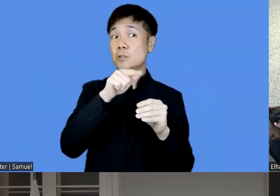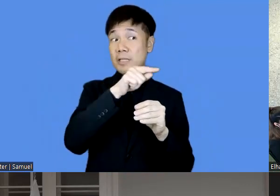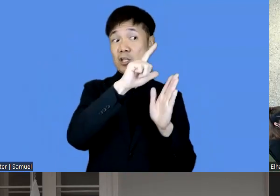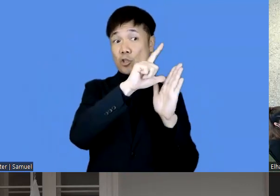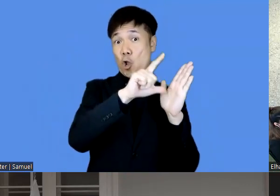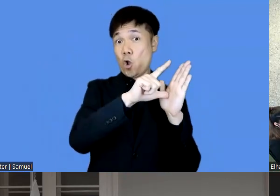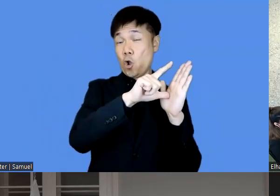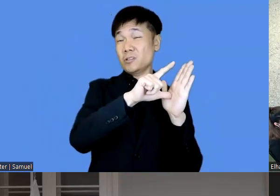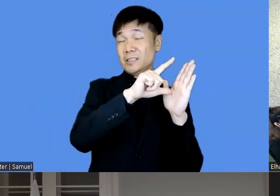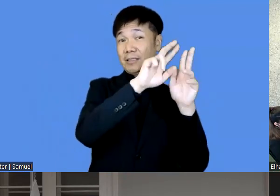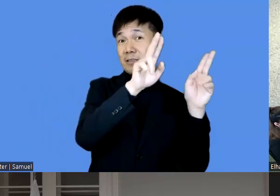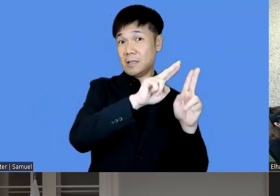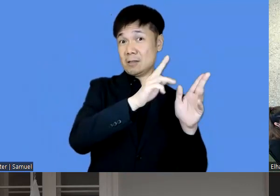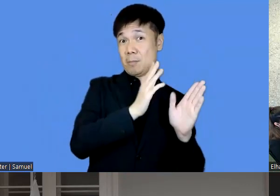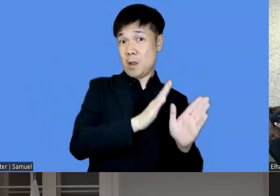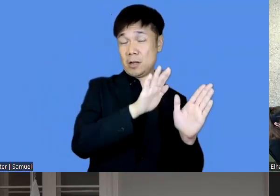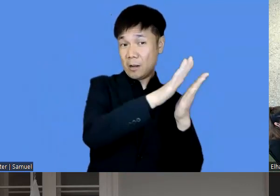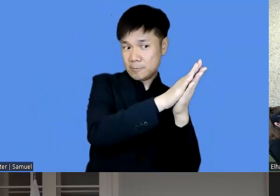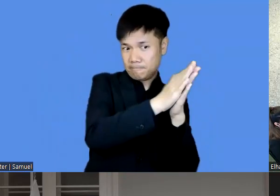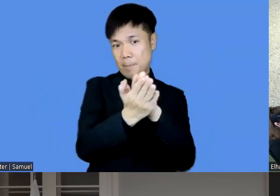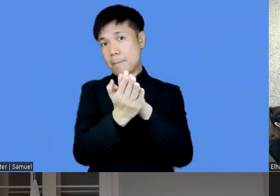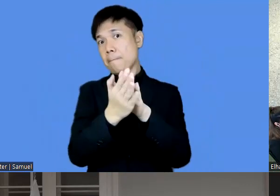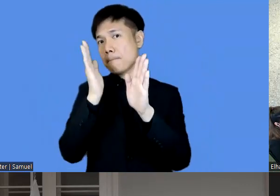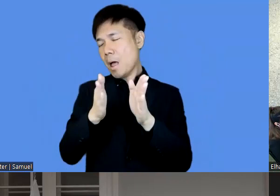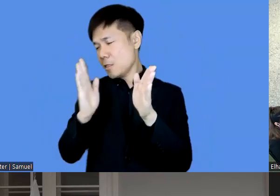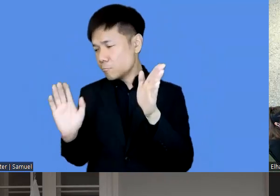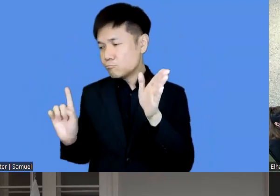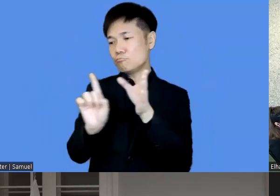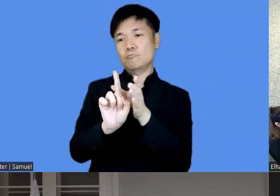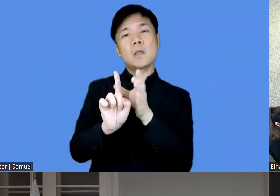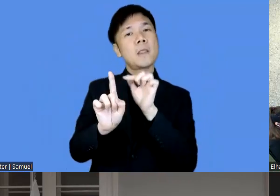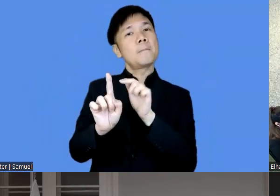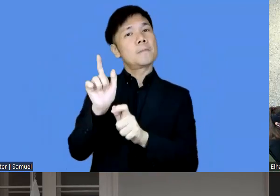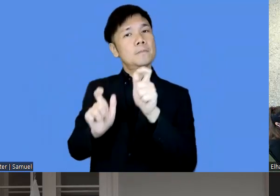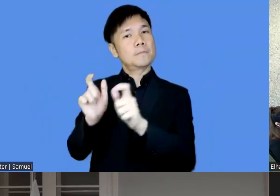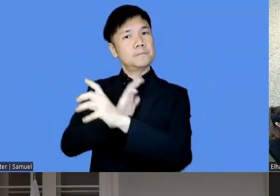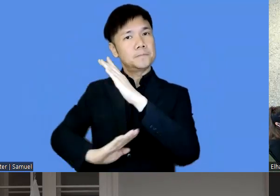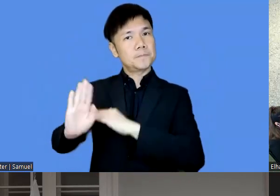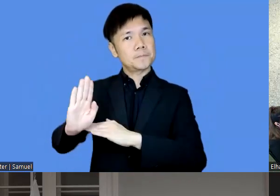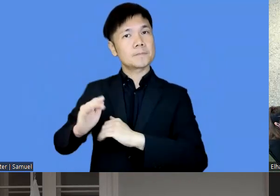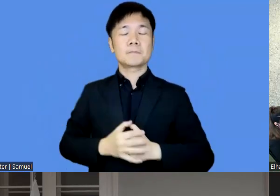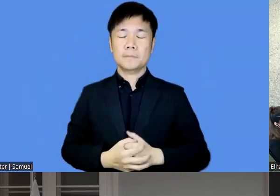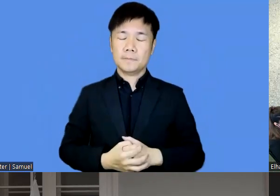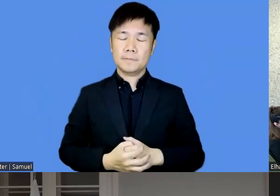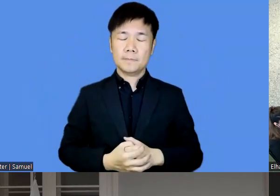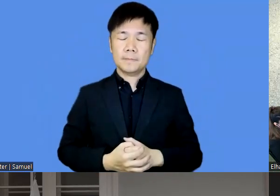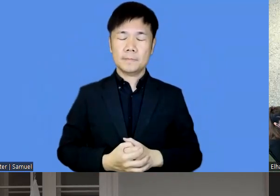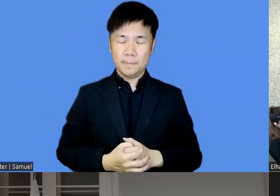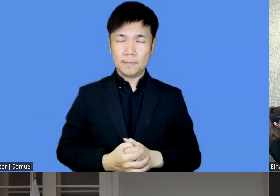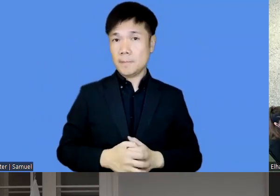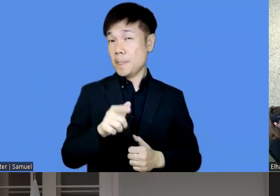A first step towards increasing visibility of persons with disabilities in the interpretation